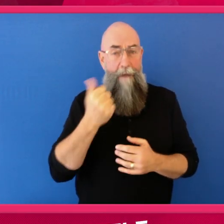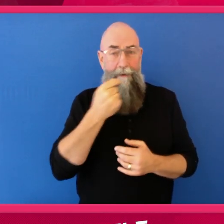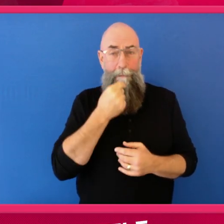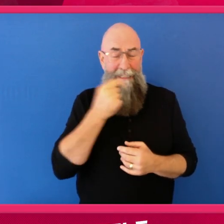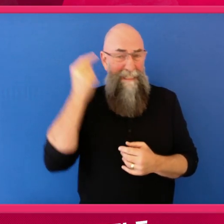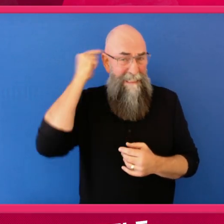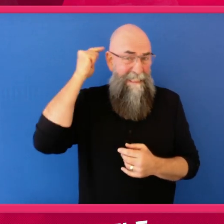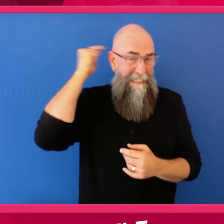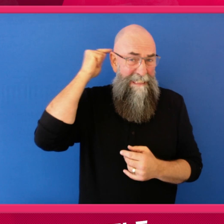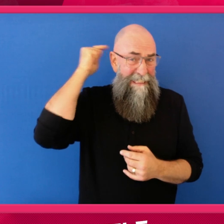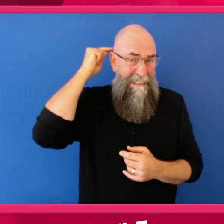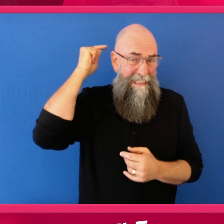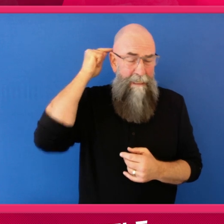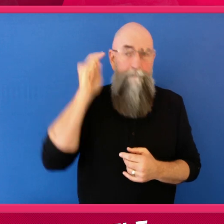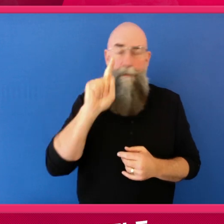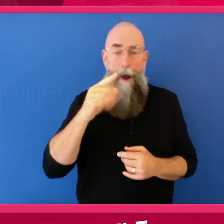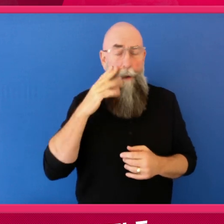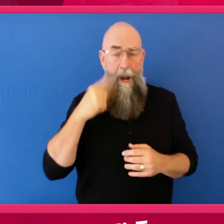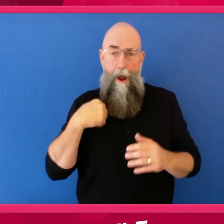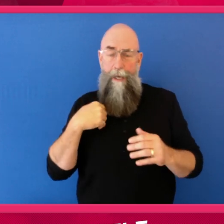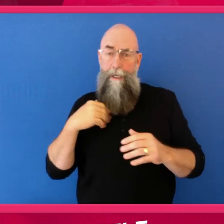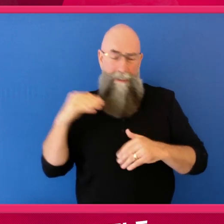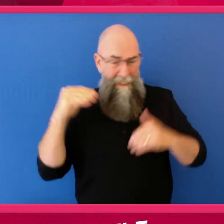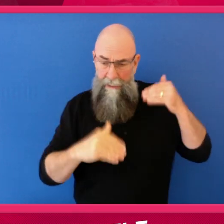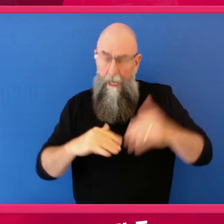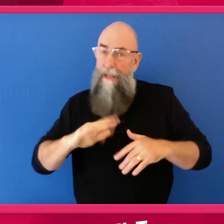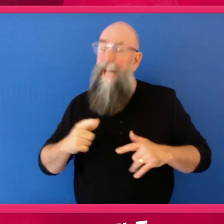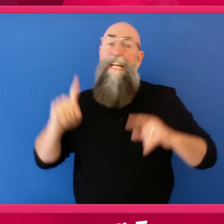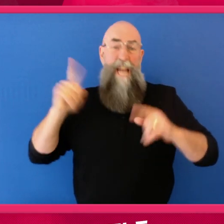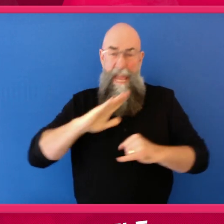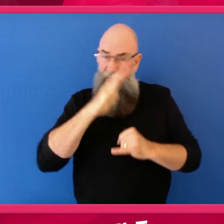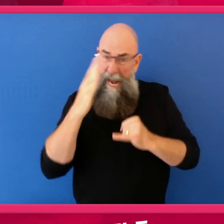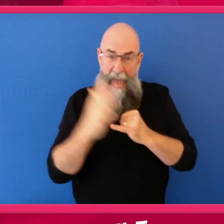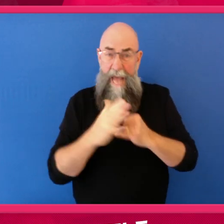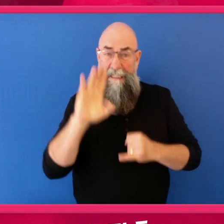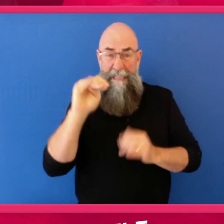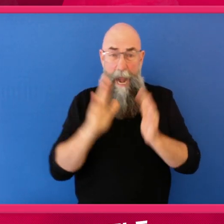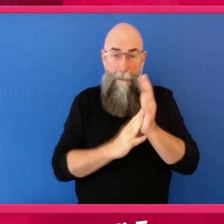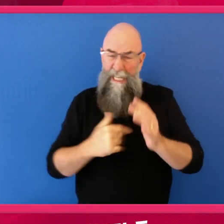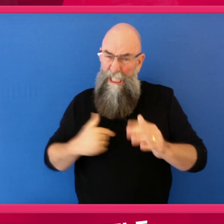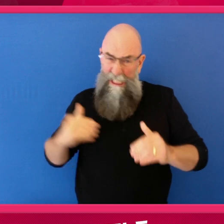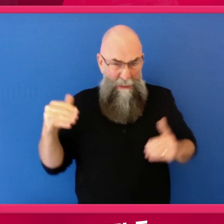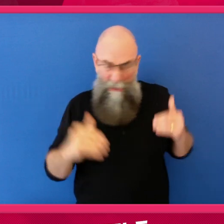again, in that last 10 metres, I was pretty confident. We've been put in that environment